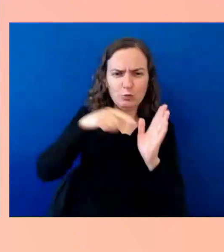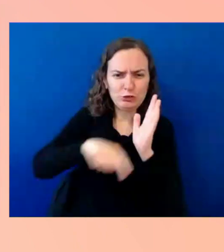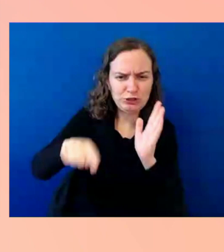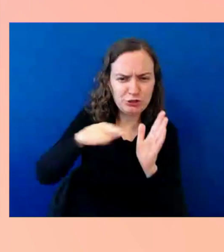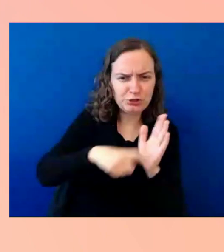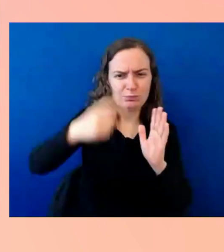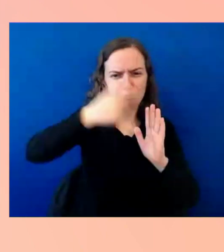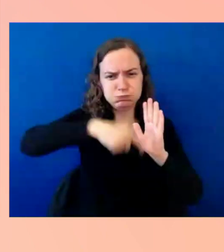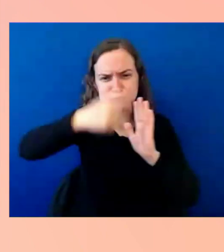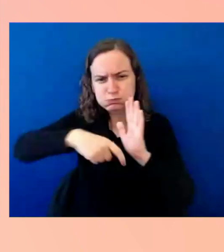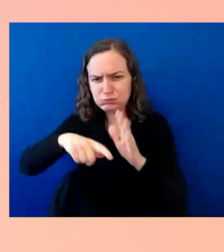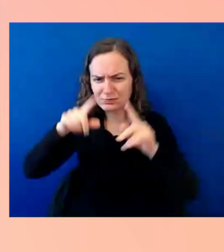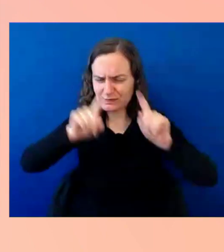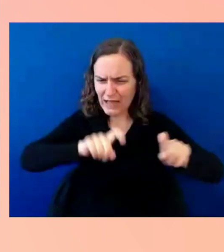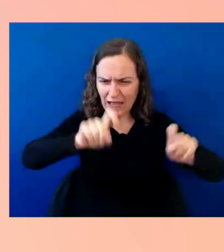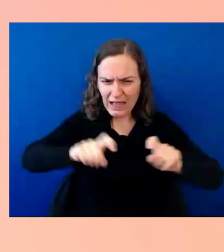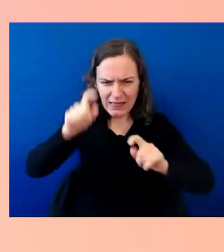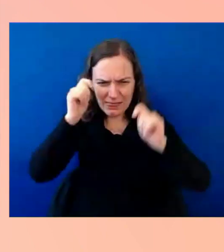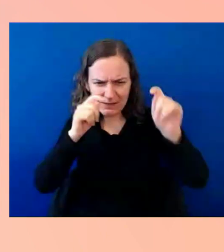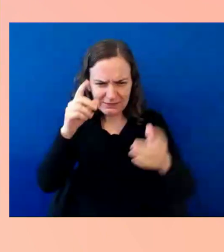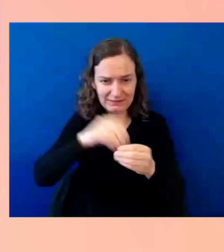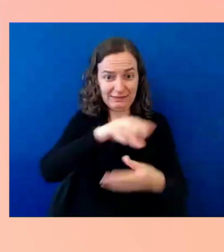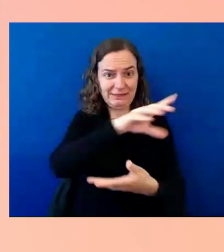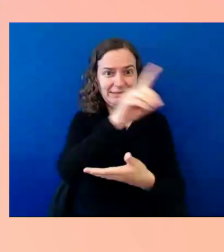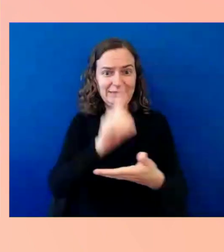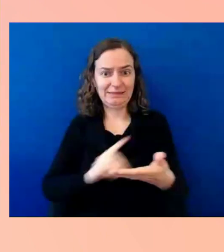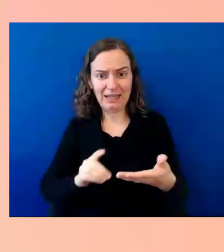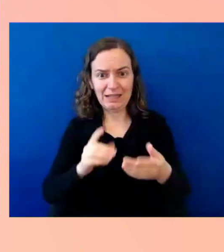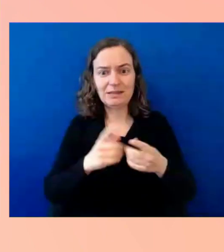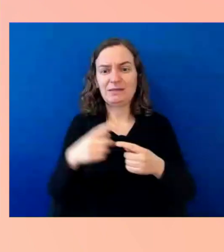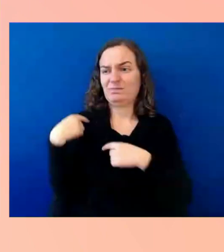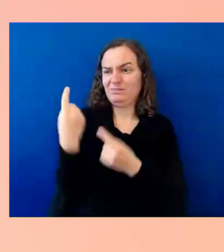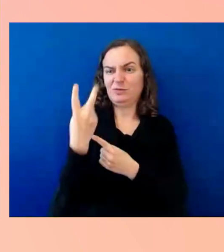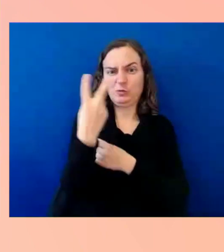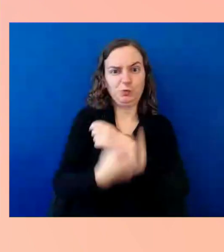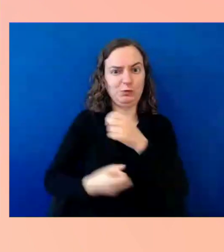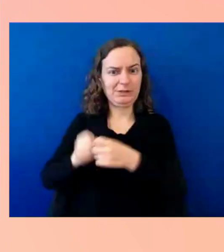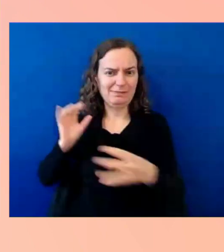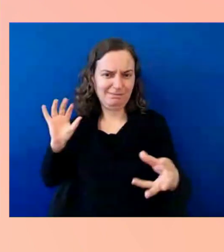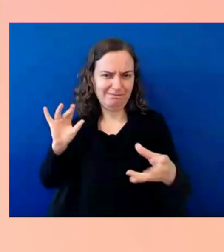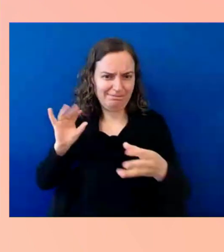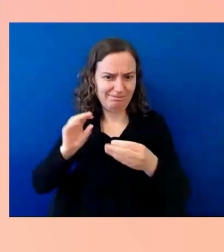design sprints over a two-year period. Christina will share the highlights of what we learned and